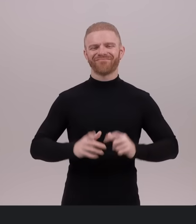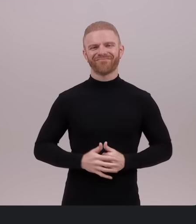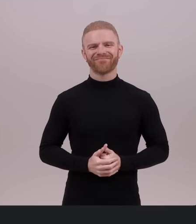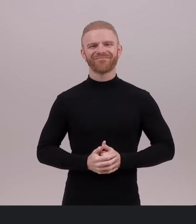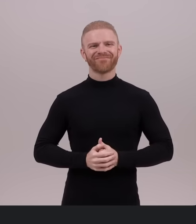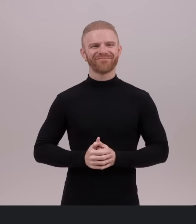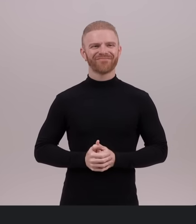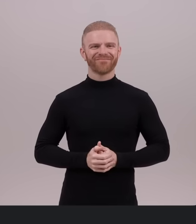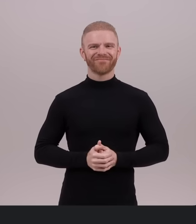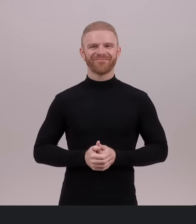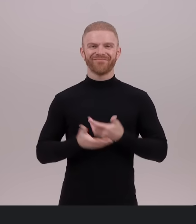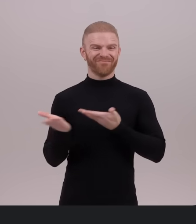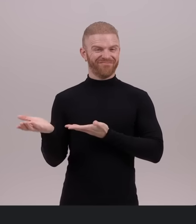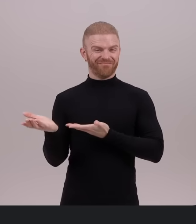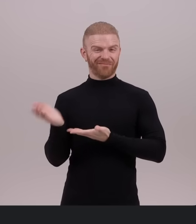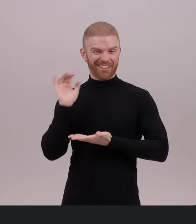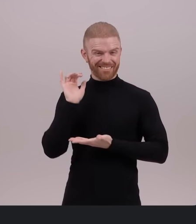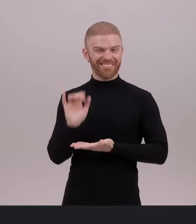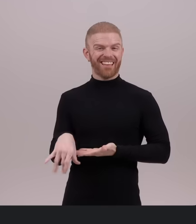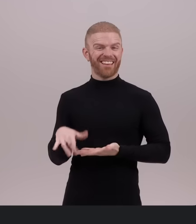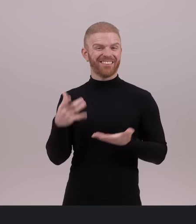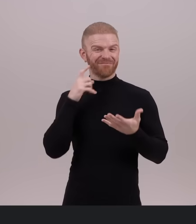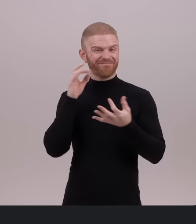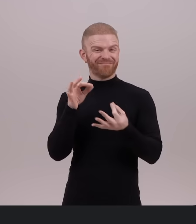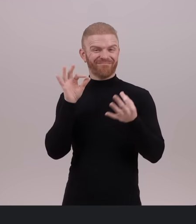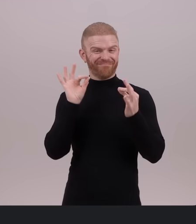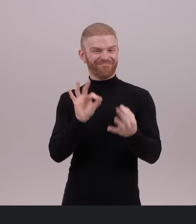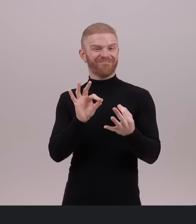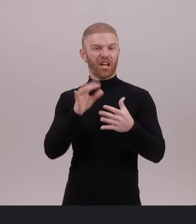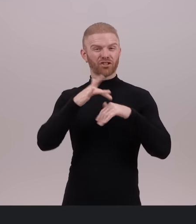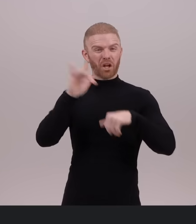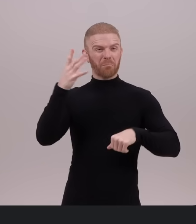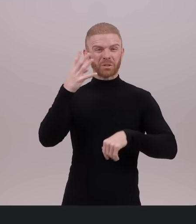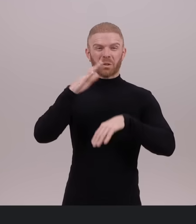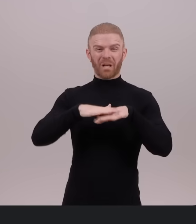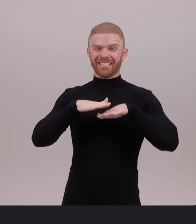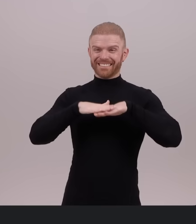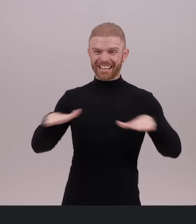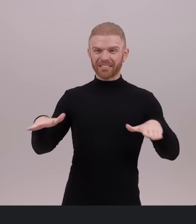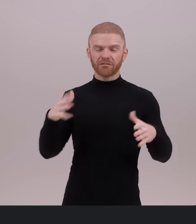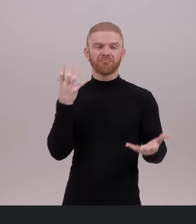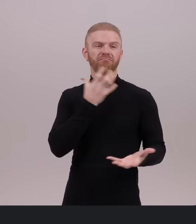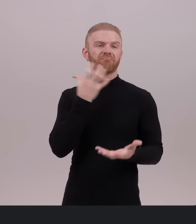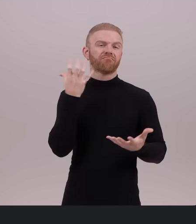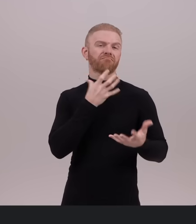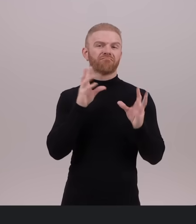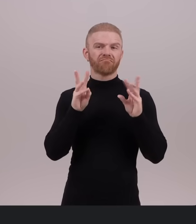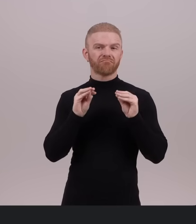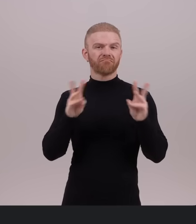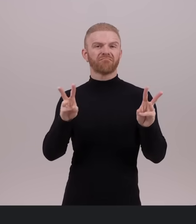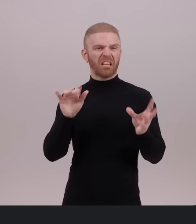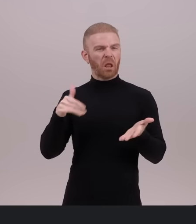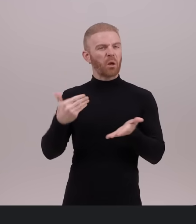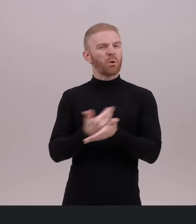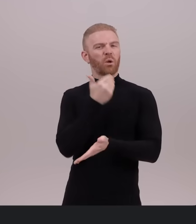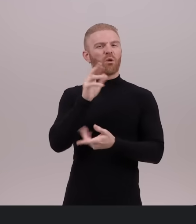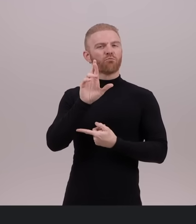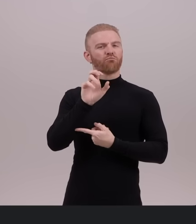So we just fine-tuned Gemma 4 on stage, which is pretty remarkable and this is really the new reality of building, your workflows across